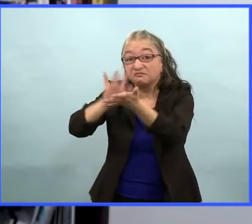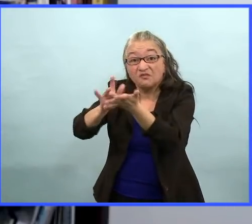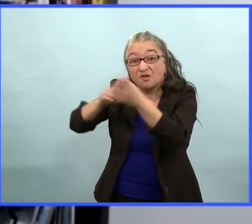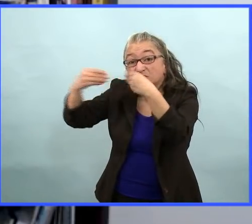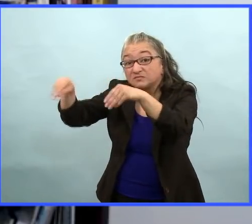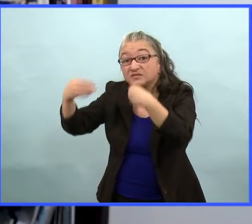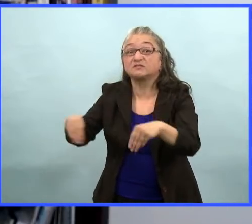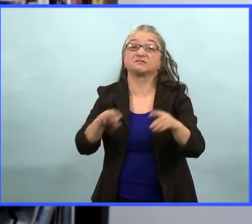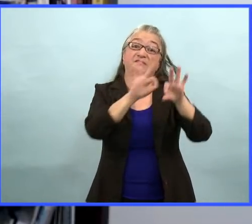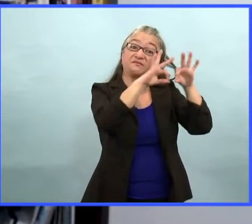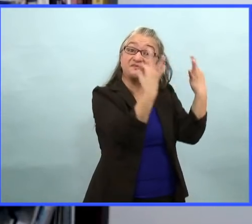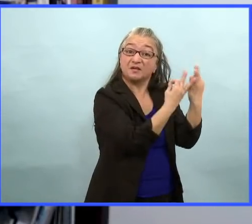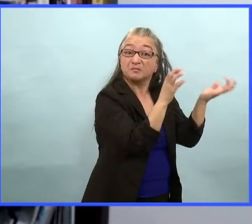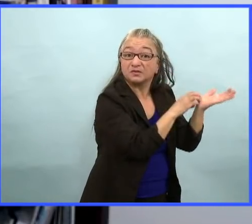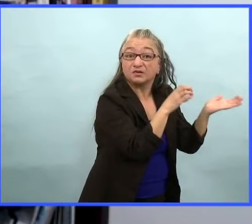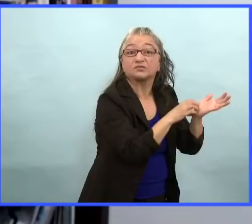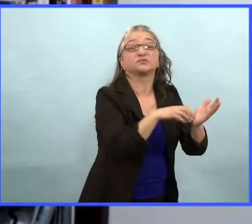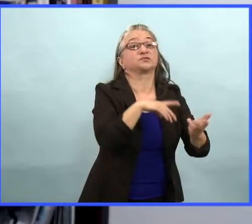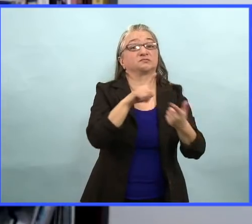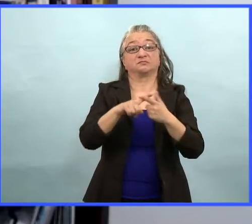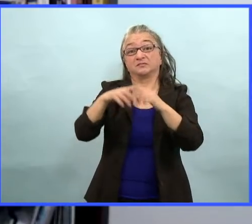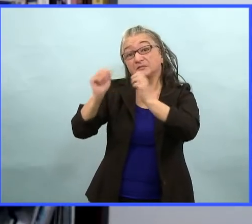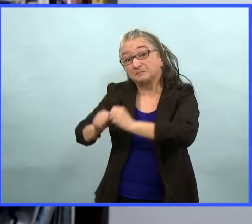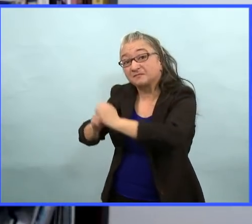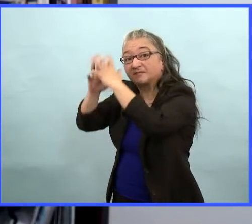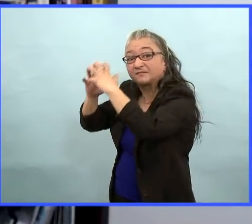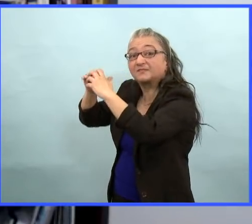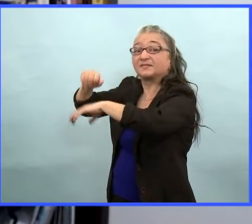visit a pop-up in your community or an indigenous vaccine clinic